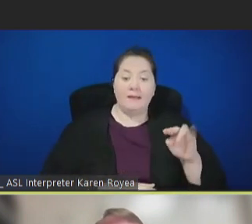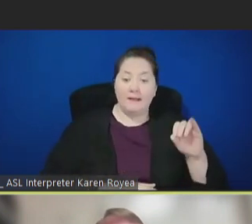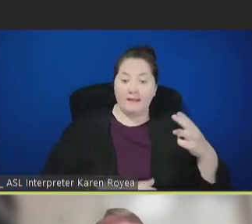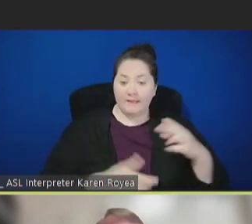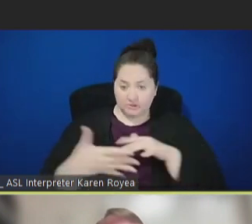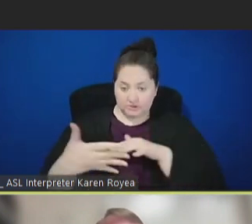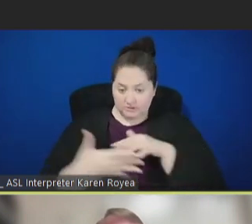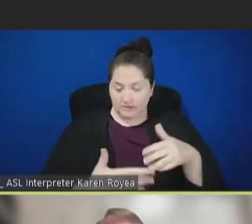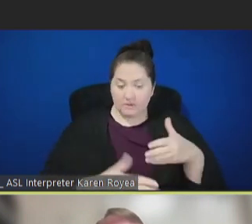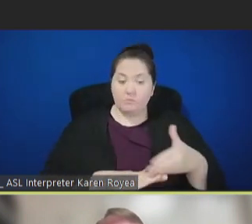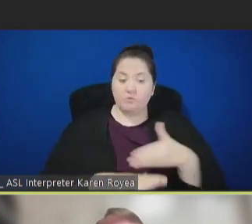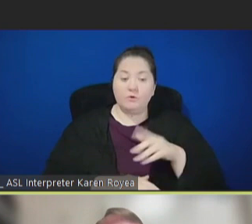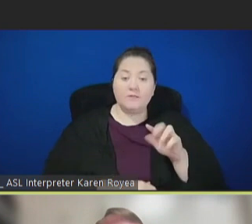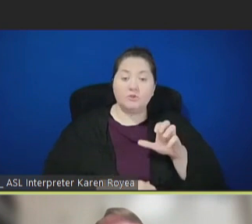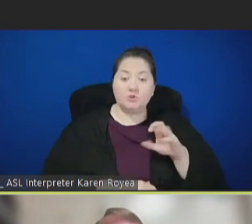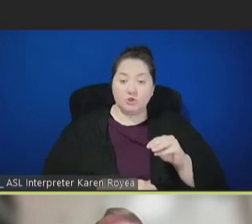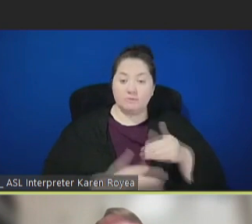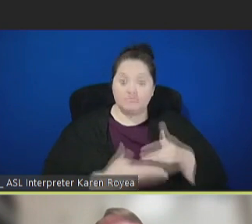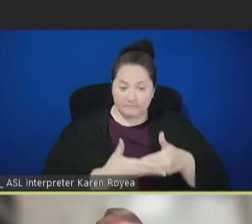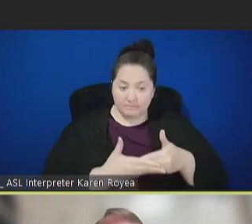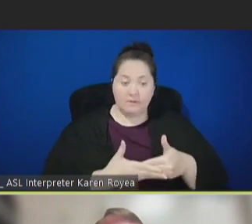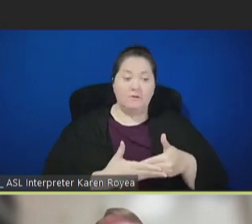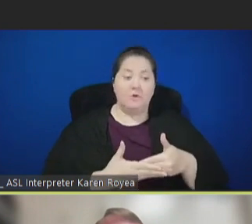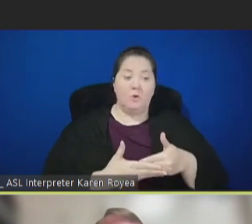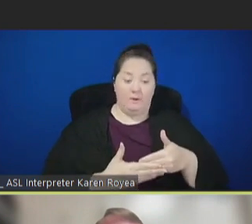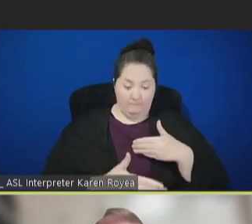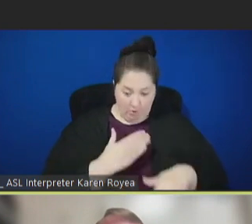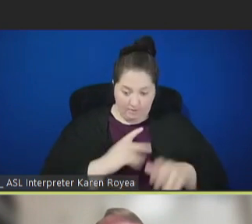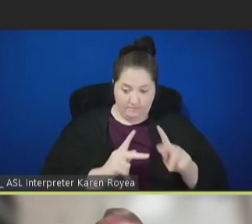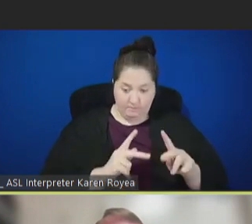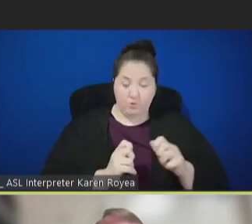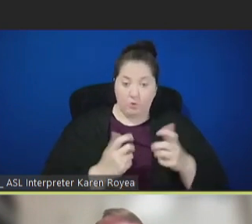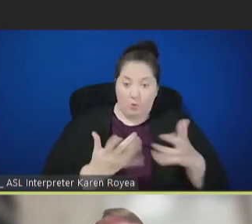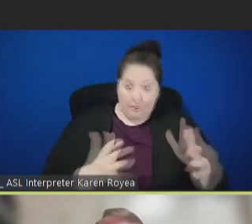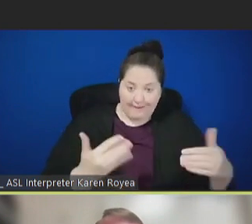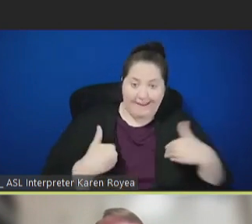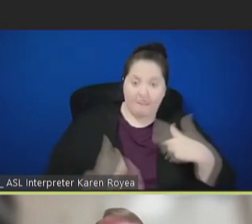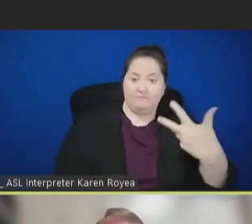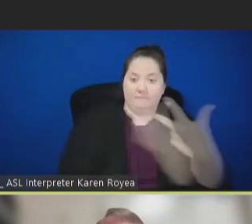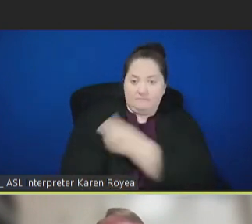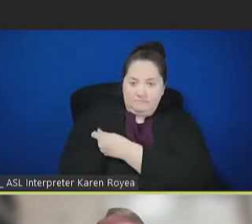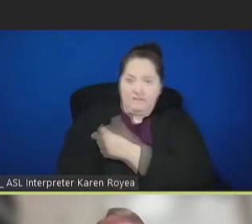infants born to people who have been vaccinated for COVID-19 had roughly the same levels of